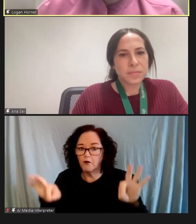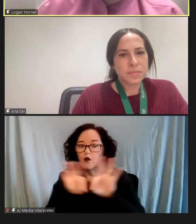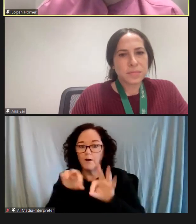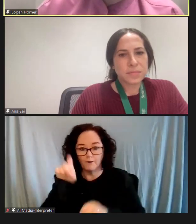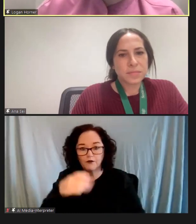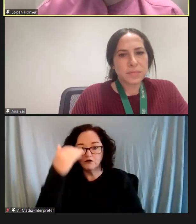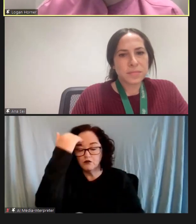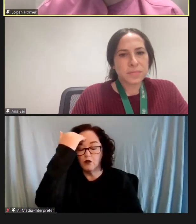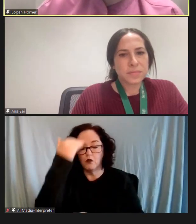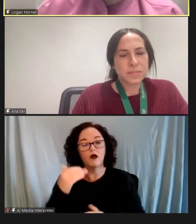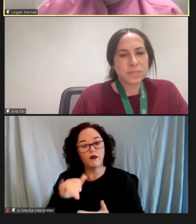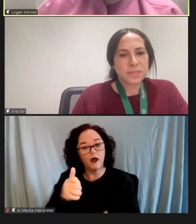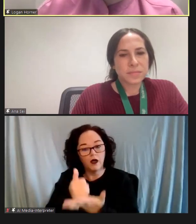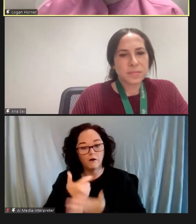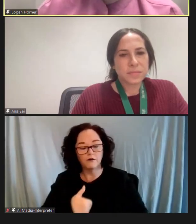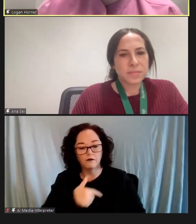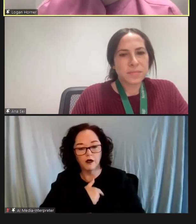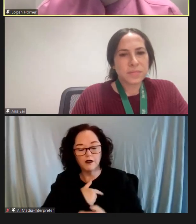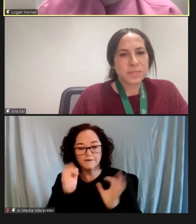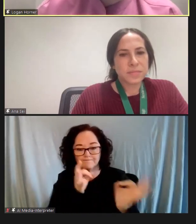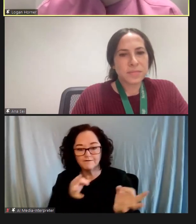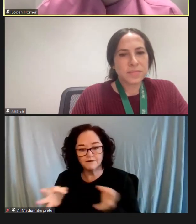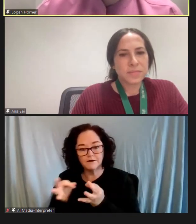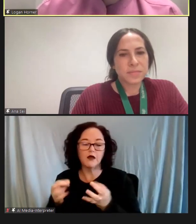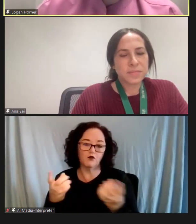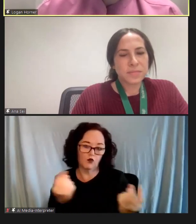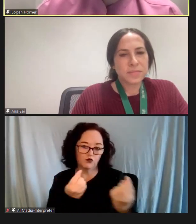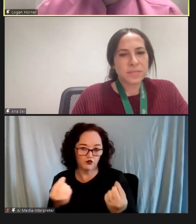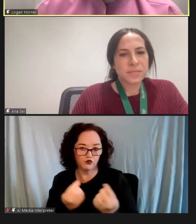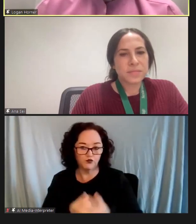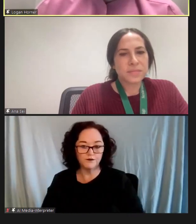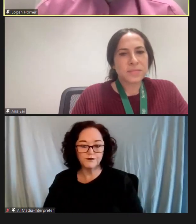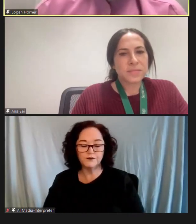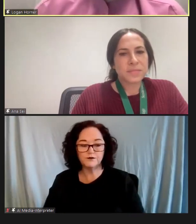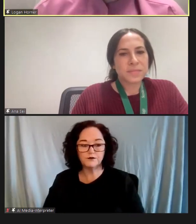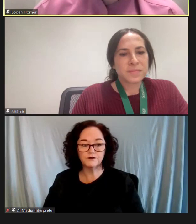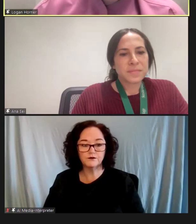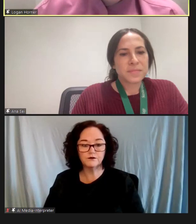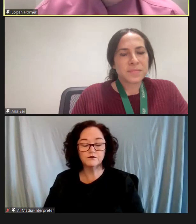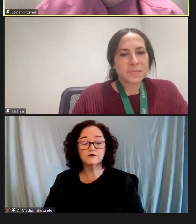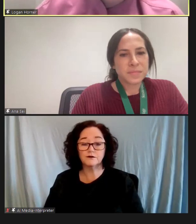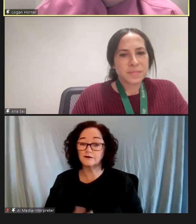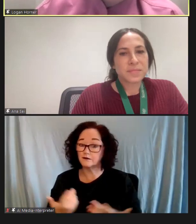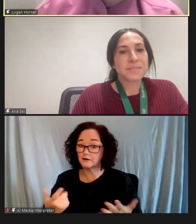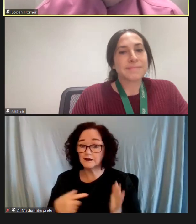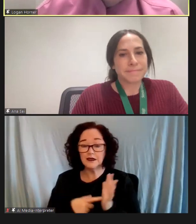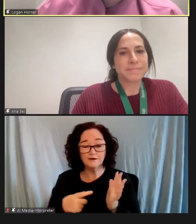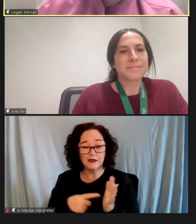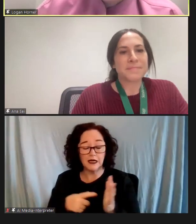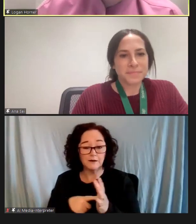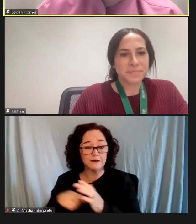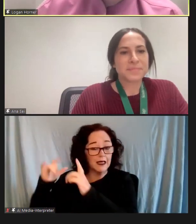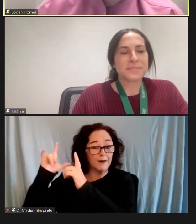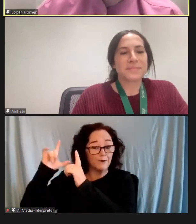determine the best course of action but